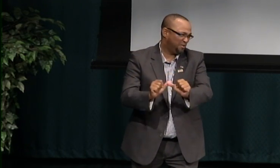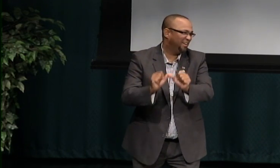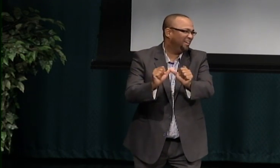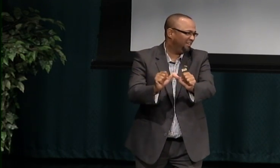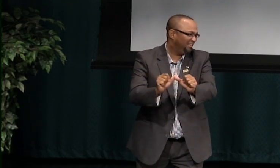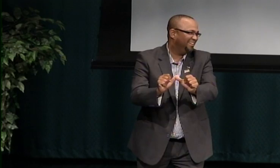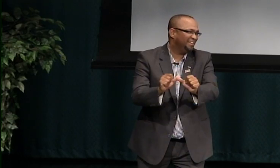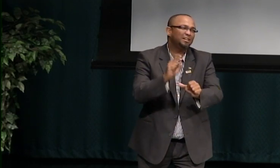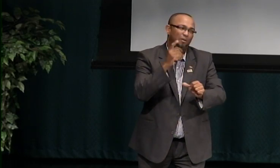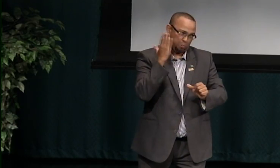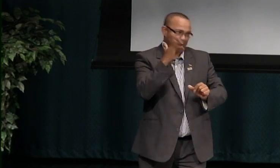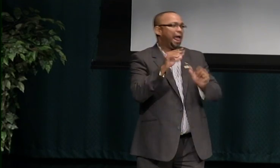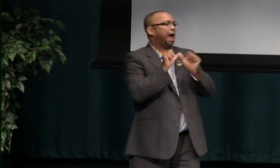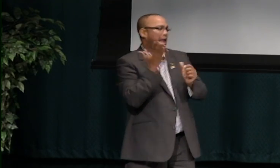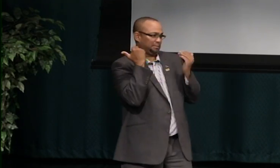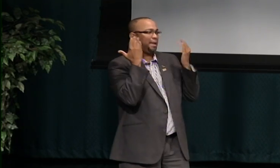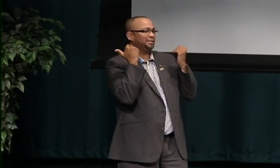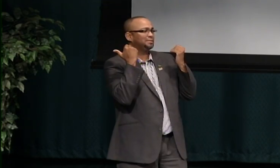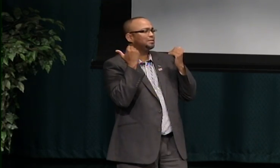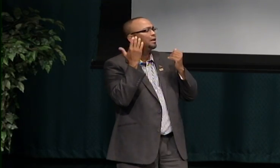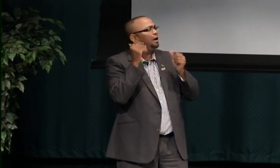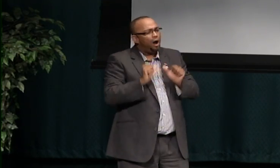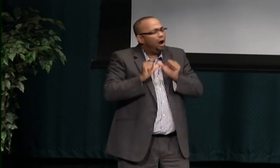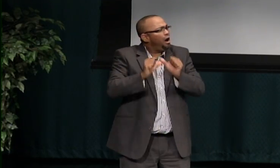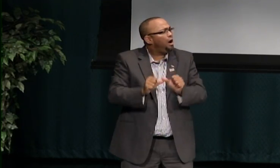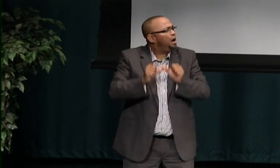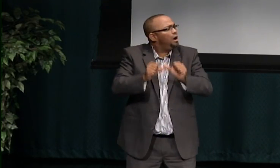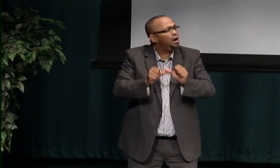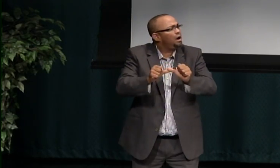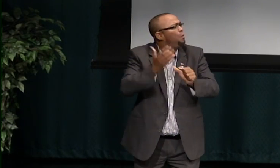And I expect all of you to think about how to continue that. I do.